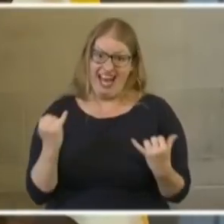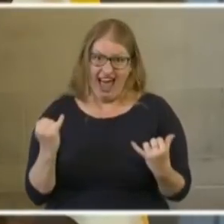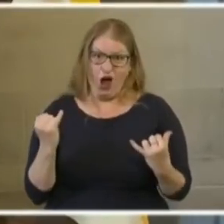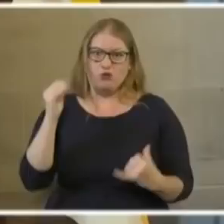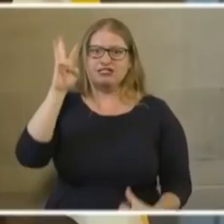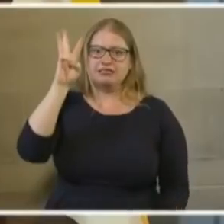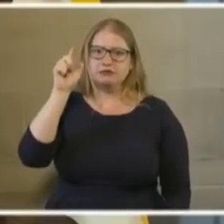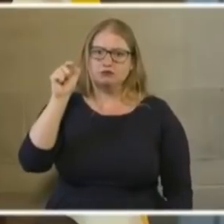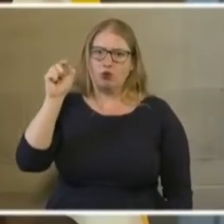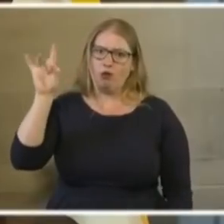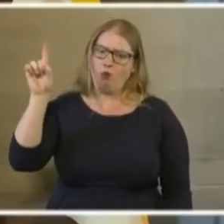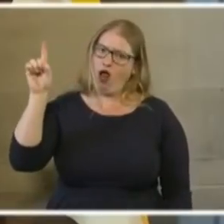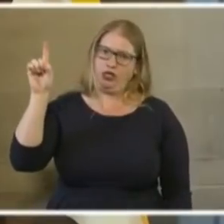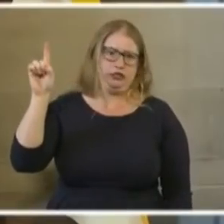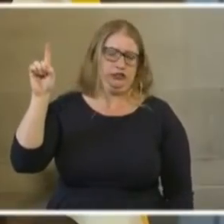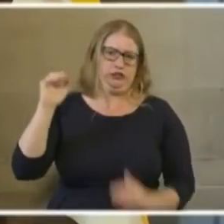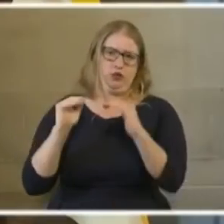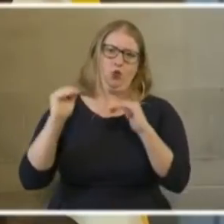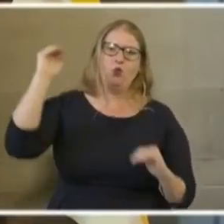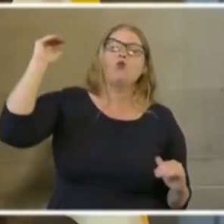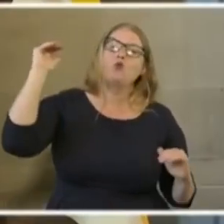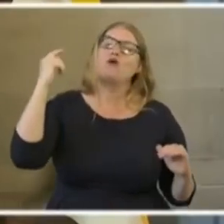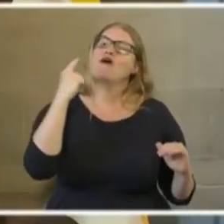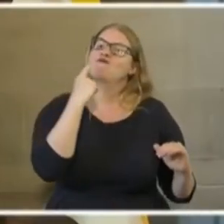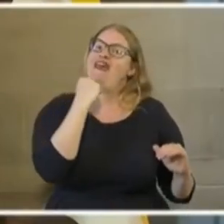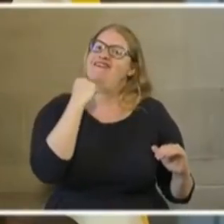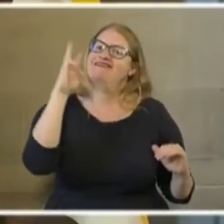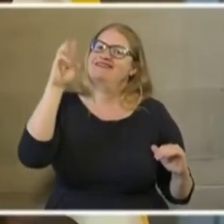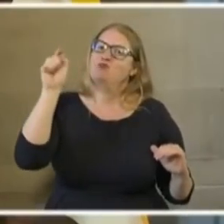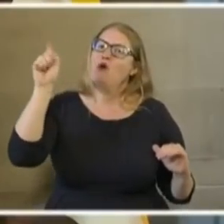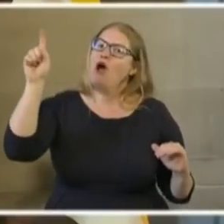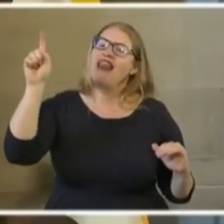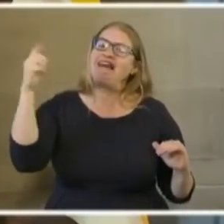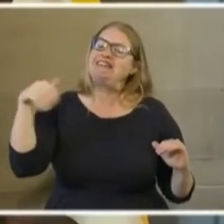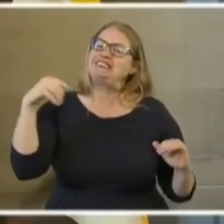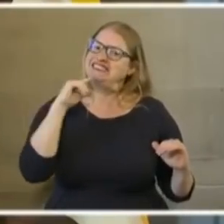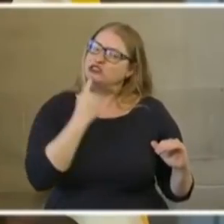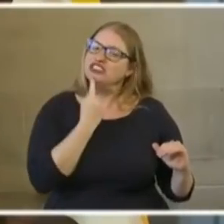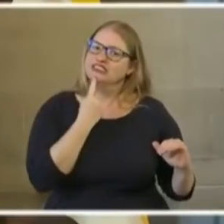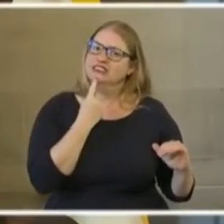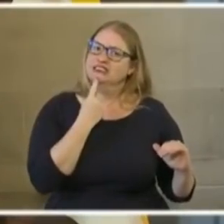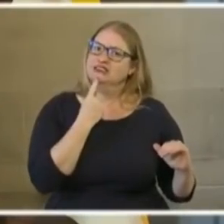OUR GOAL IS TO KEEP THAT NUMBER TO 1.8. RATHER THAN 1.8, WE ARE